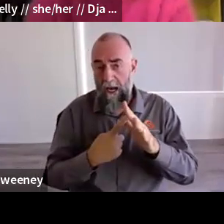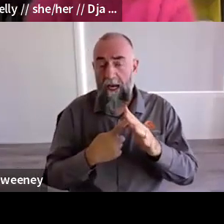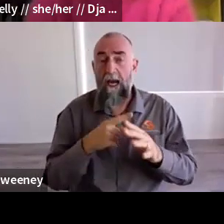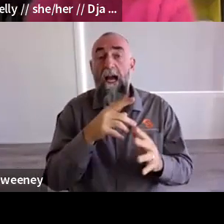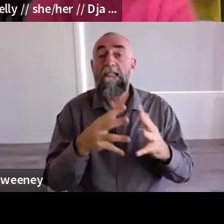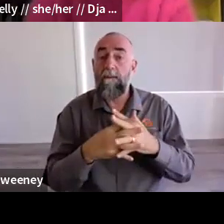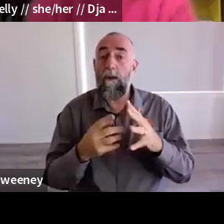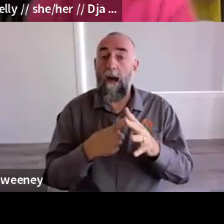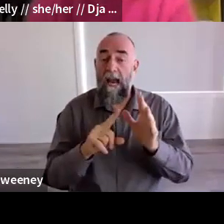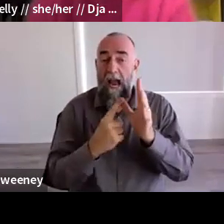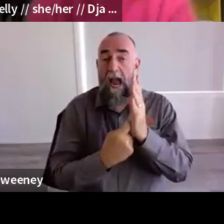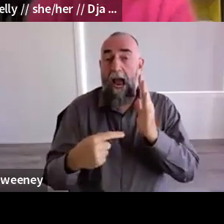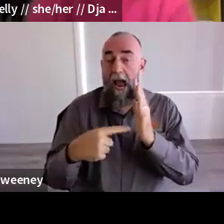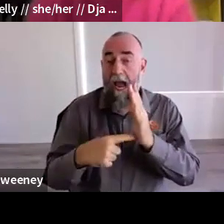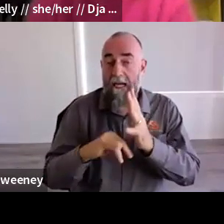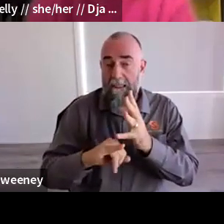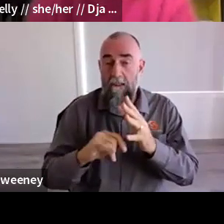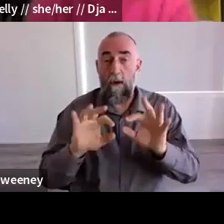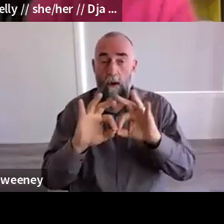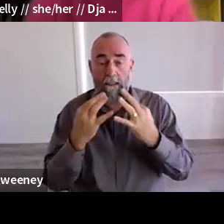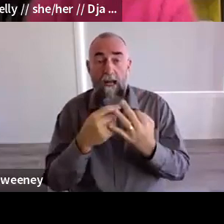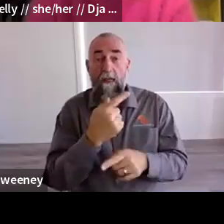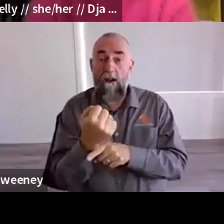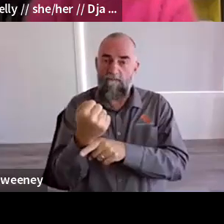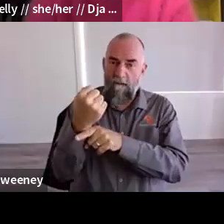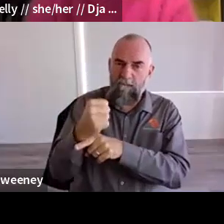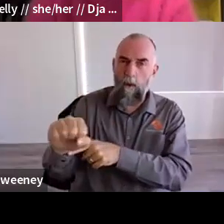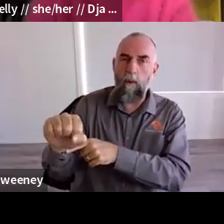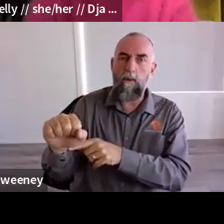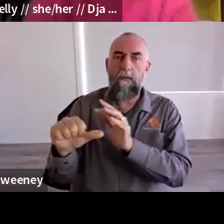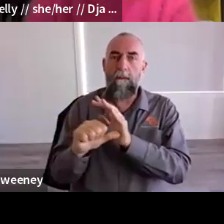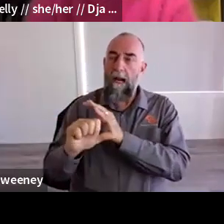collective, which you gave a bit of context too. But pvi really stands out